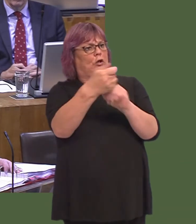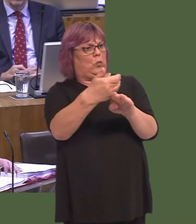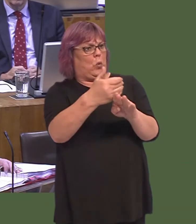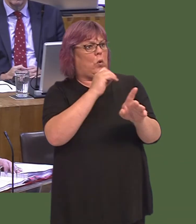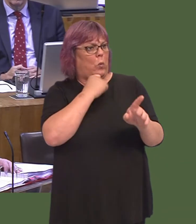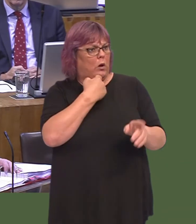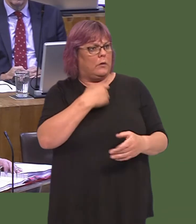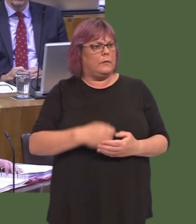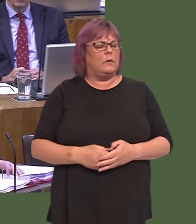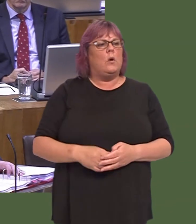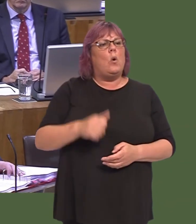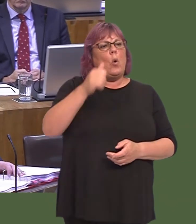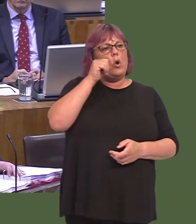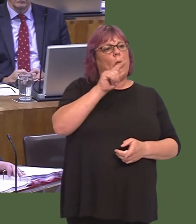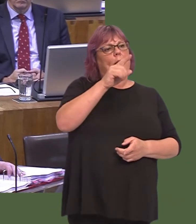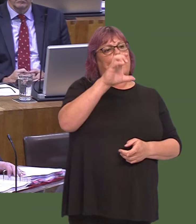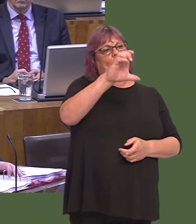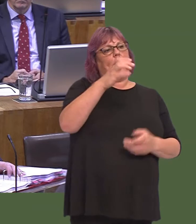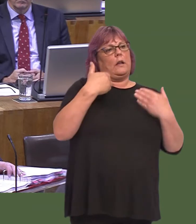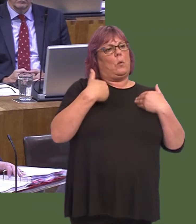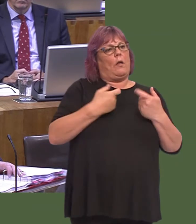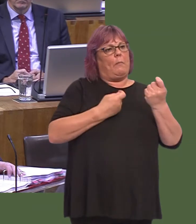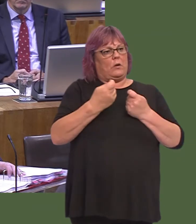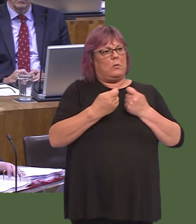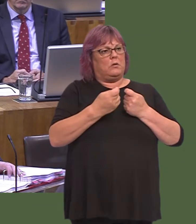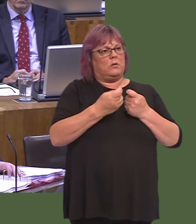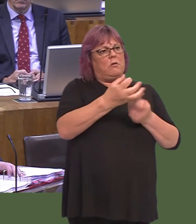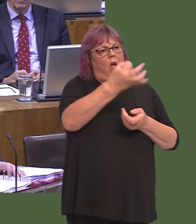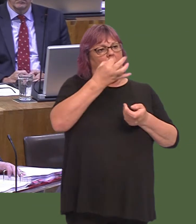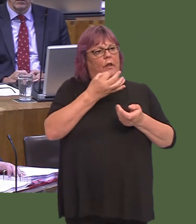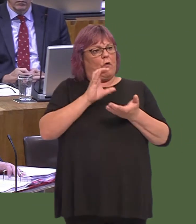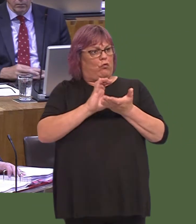Wealth Management did receive an offer of financial support.